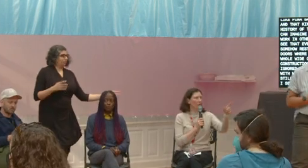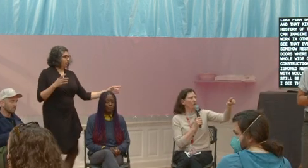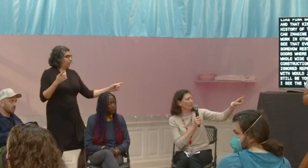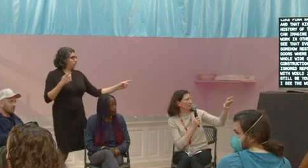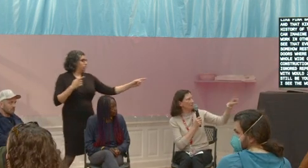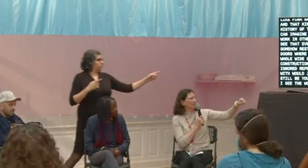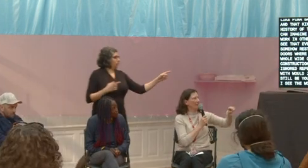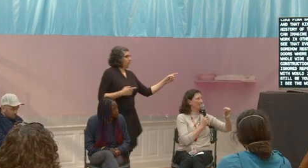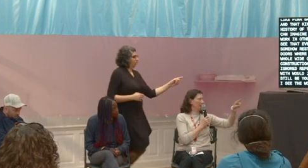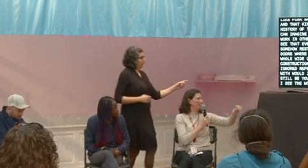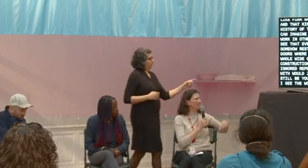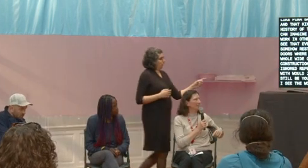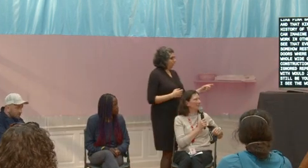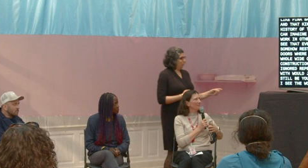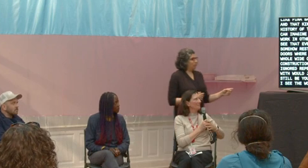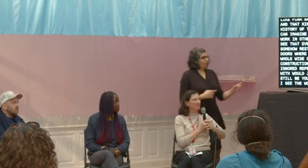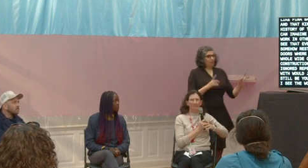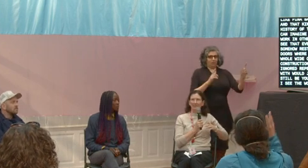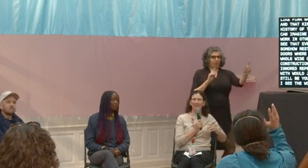Audience member: Oh, oh, sorry. There we go. There was one more